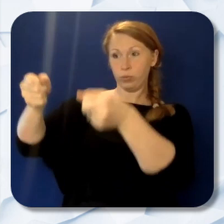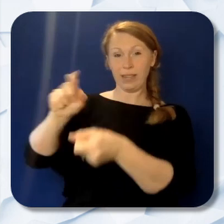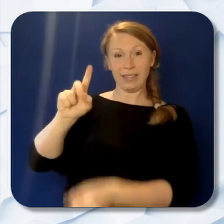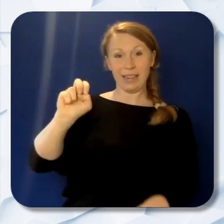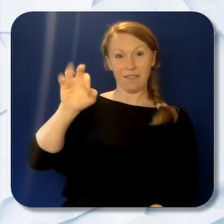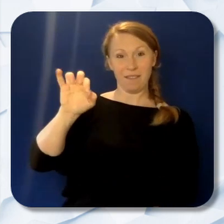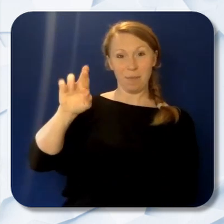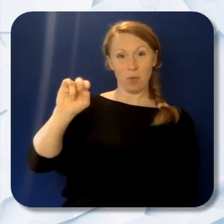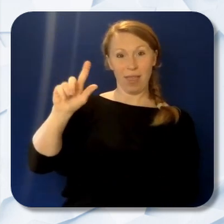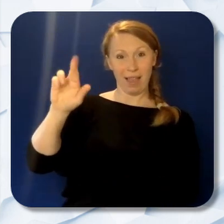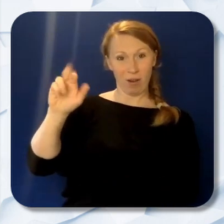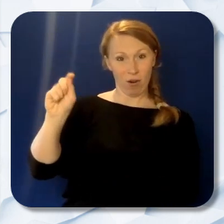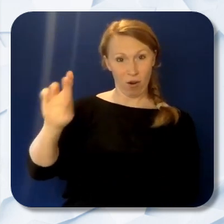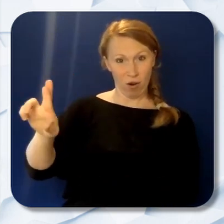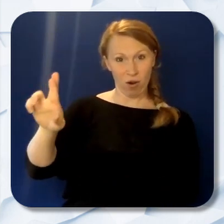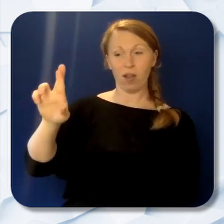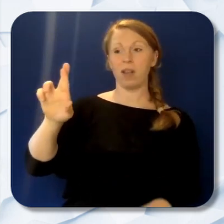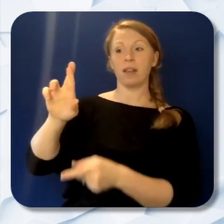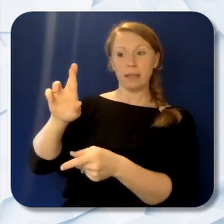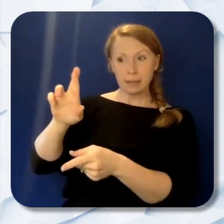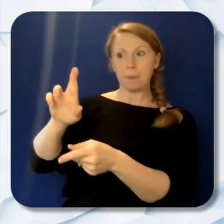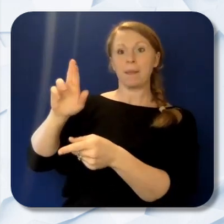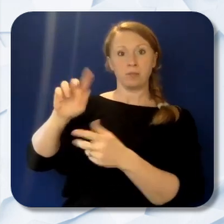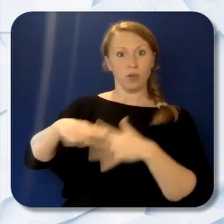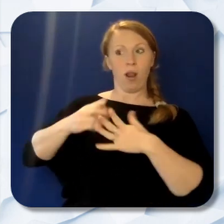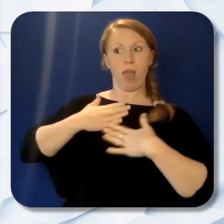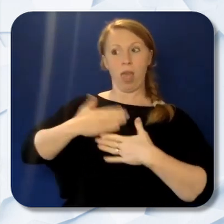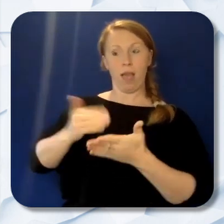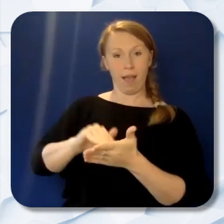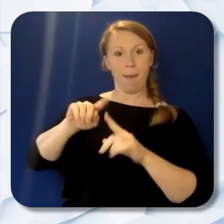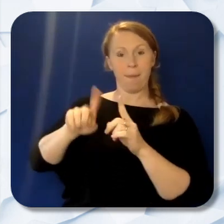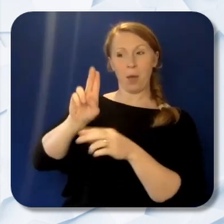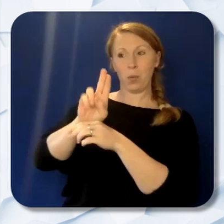they administer in our can on suspicion of a drug overdose. Shortly after the good news was